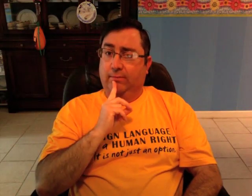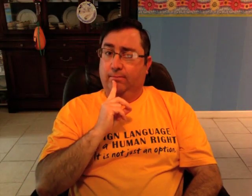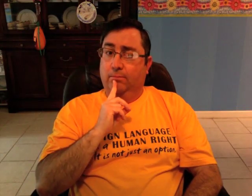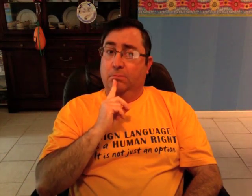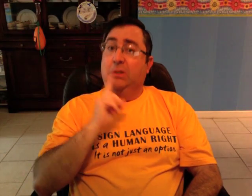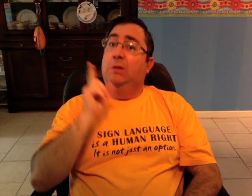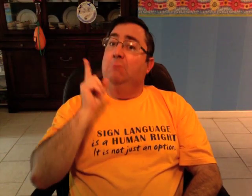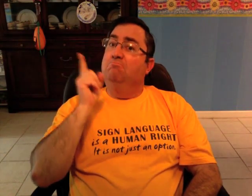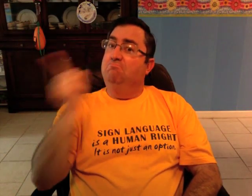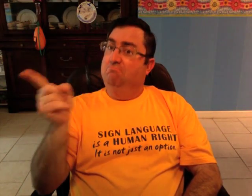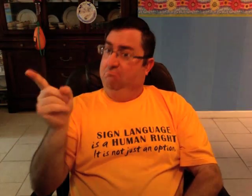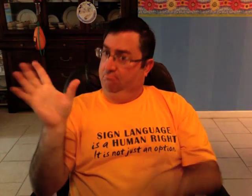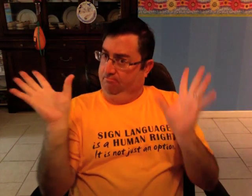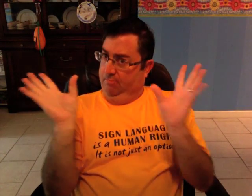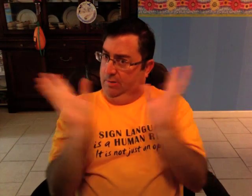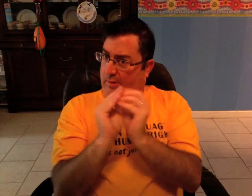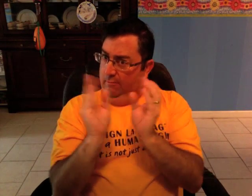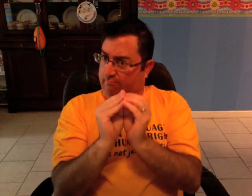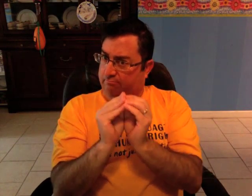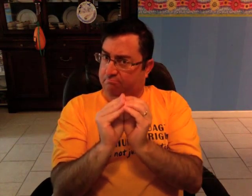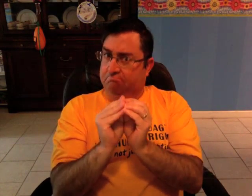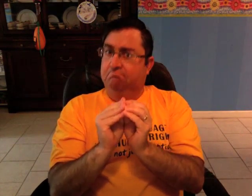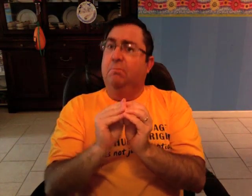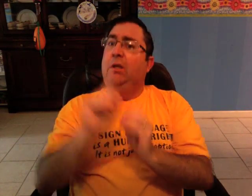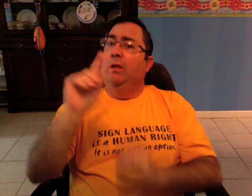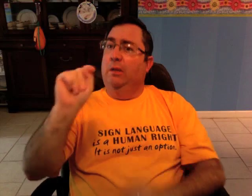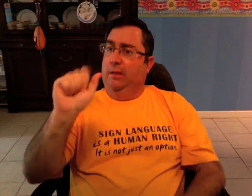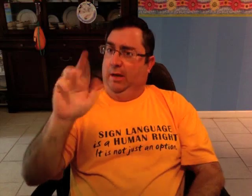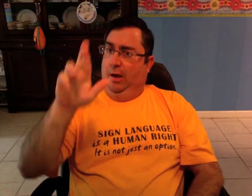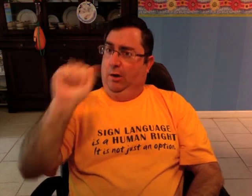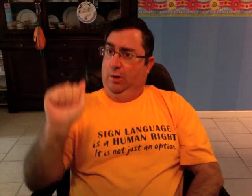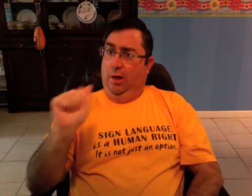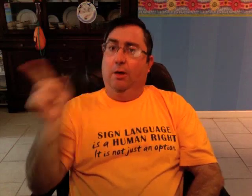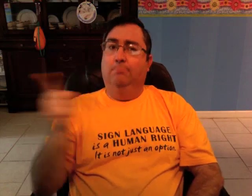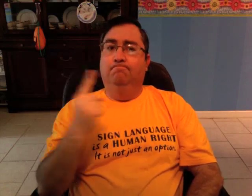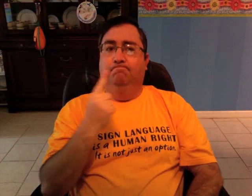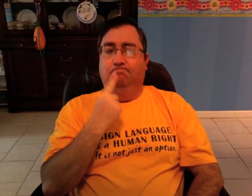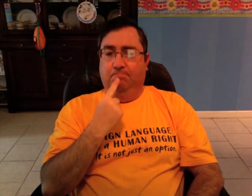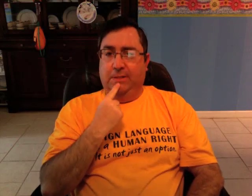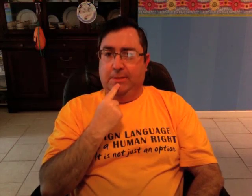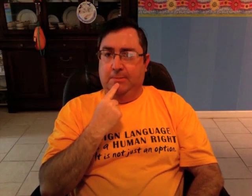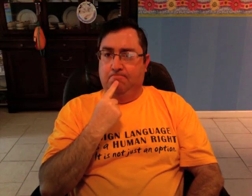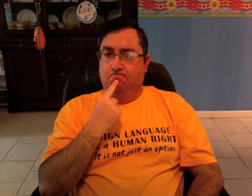said (of sign language) at the meeting: